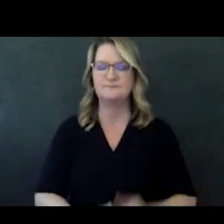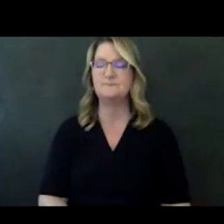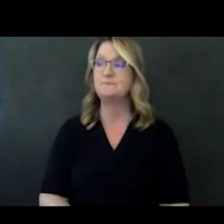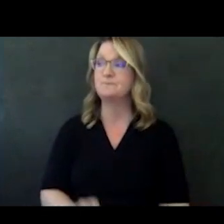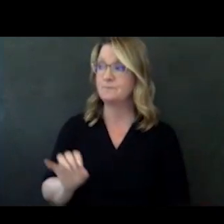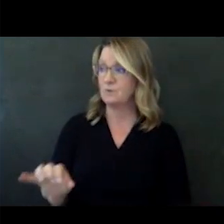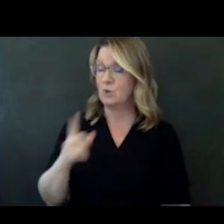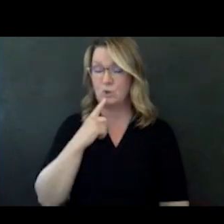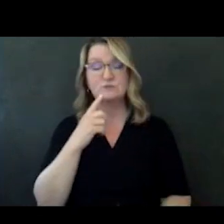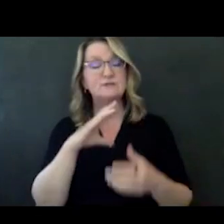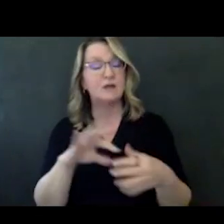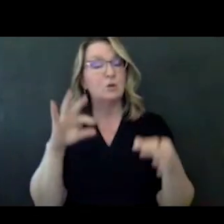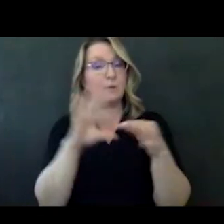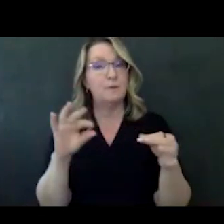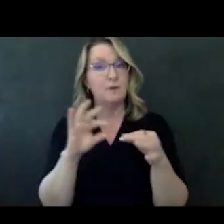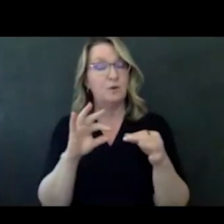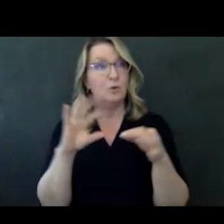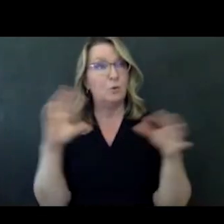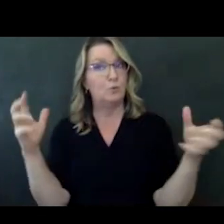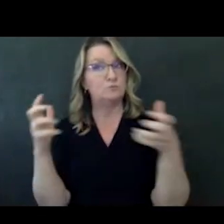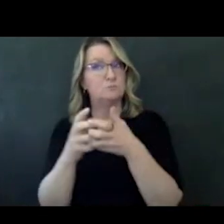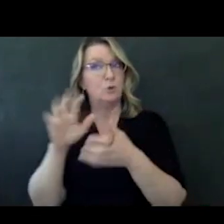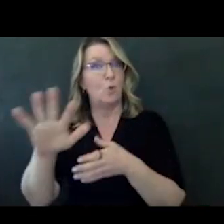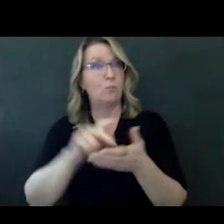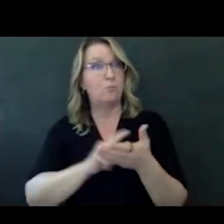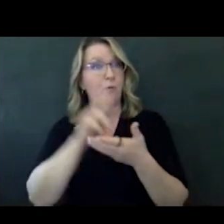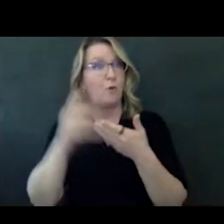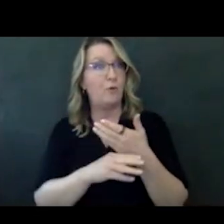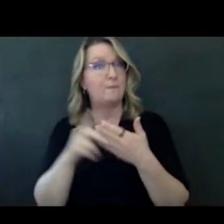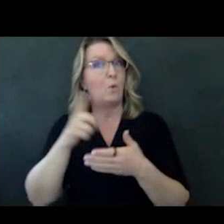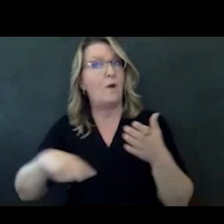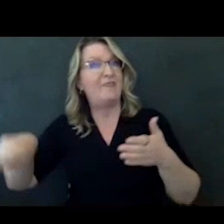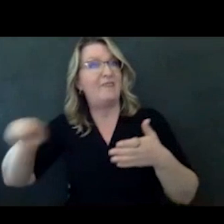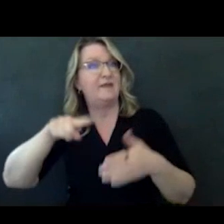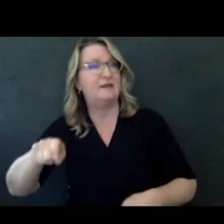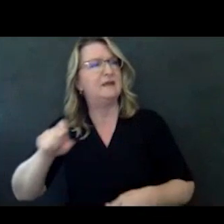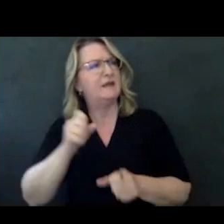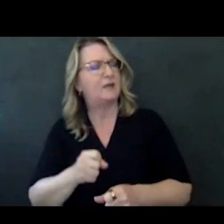your program to your employer's needs. Can you walk us through how you created your message